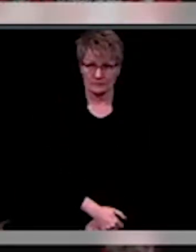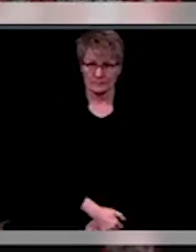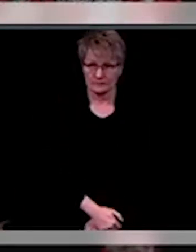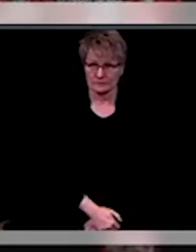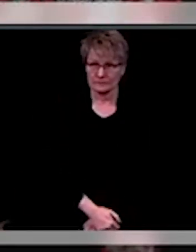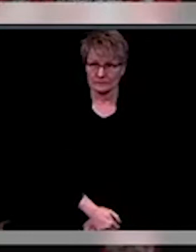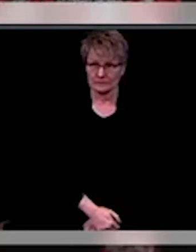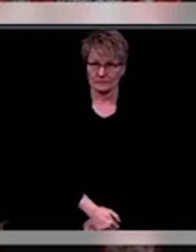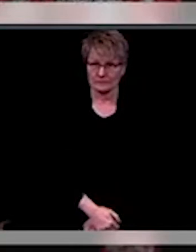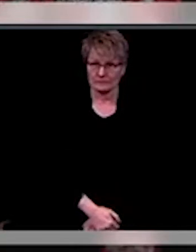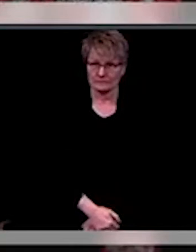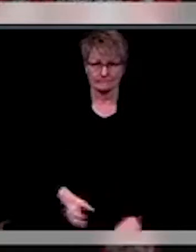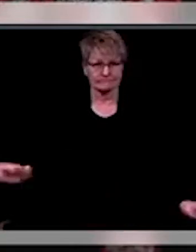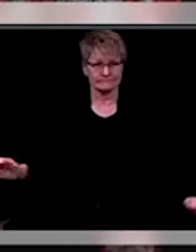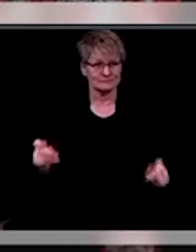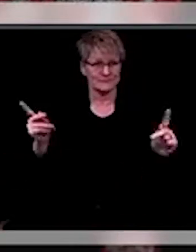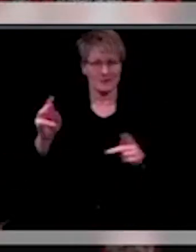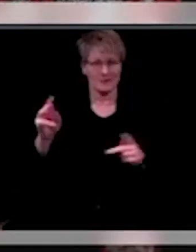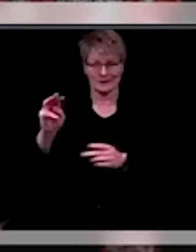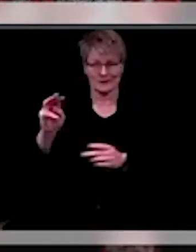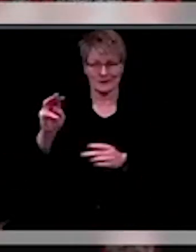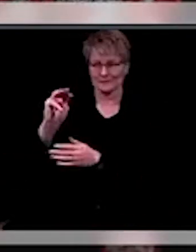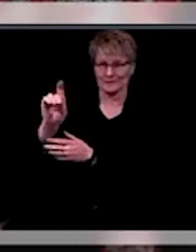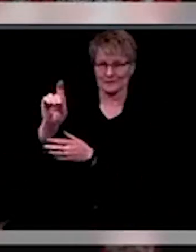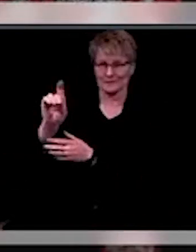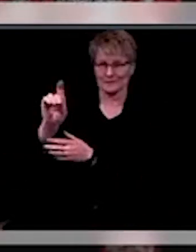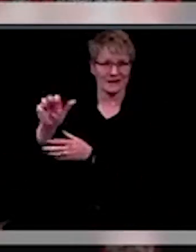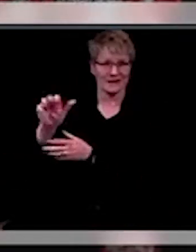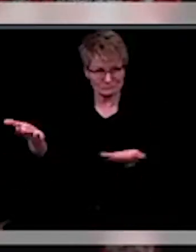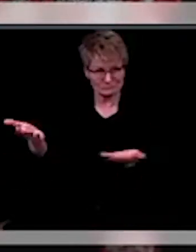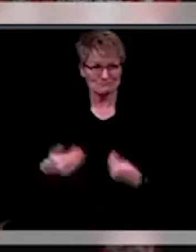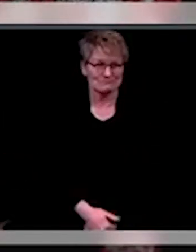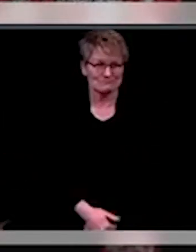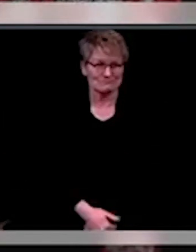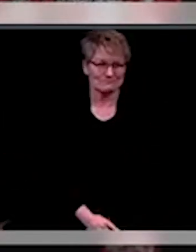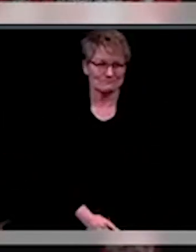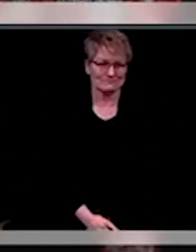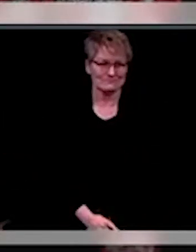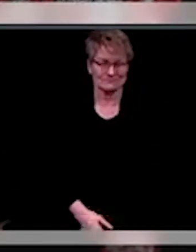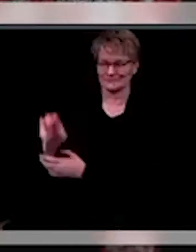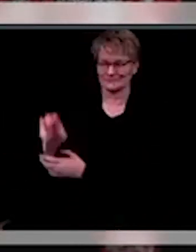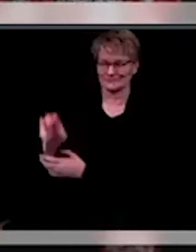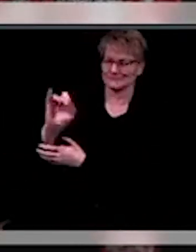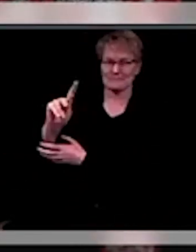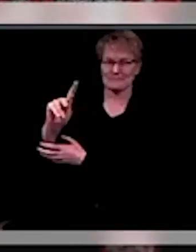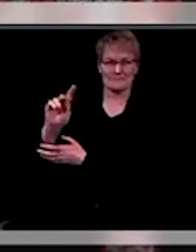Alright. We are ready for media questions. Kind of a nuts and bolts question. When do